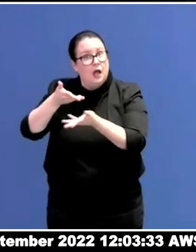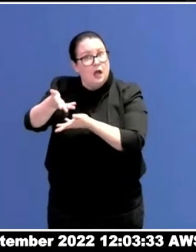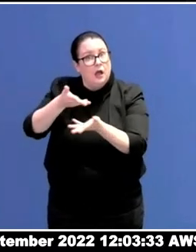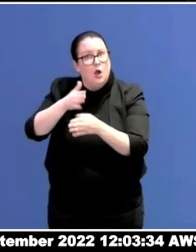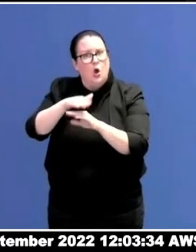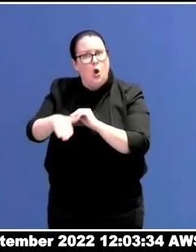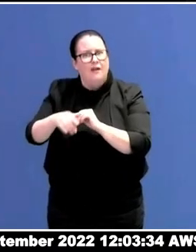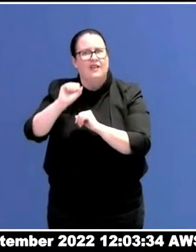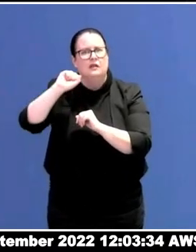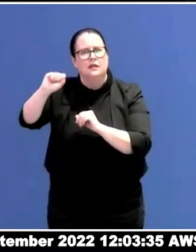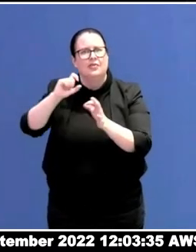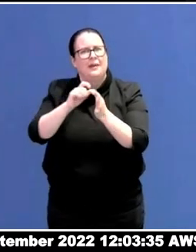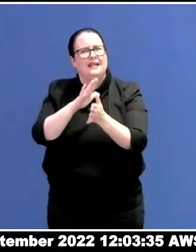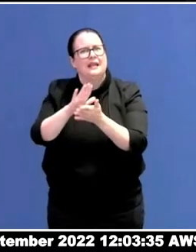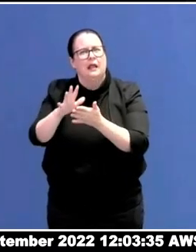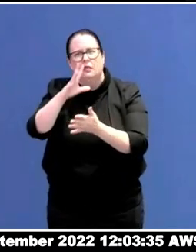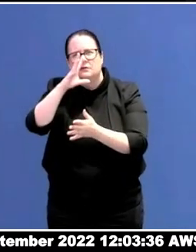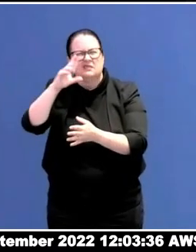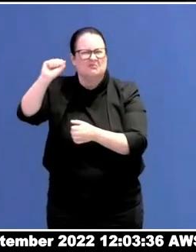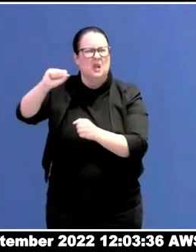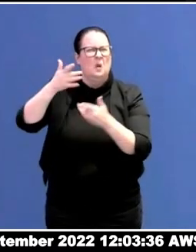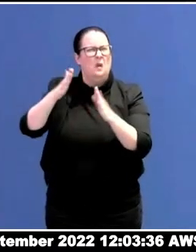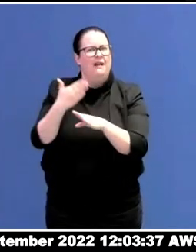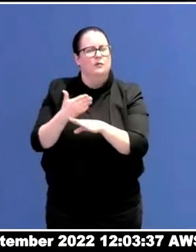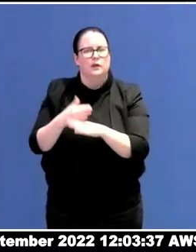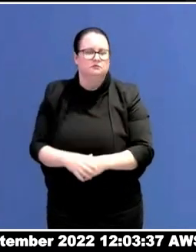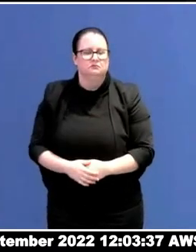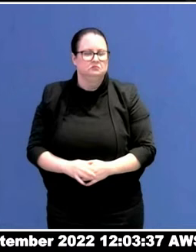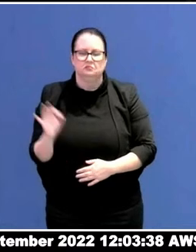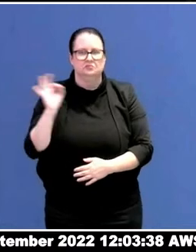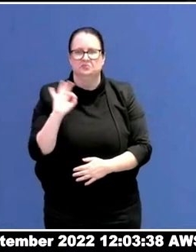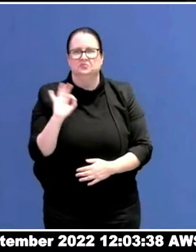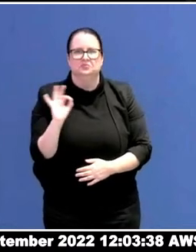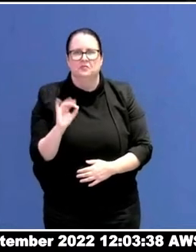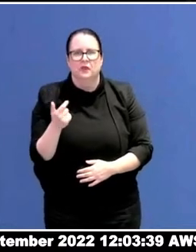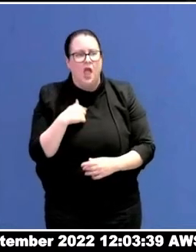to that philosophy. If you could just keep that - - No, they haven't. I have mixed with a lot of families of young ones in the